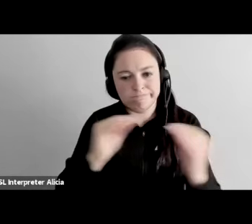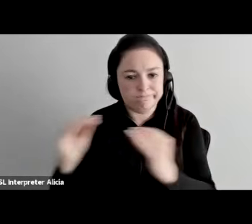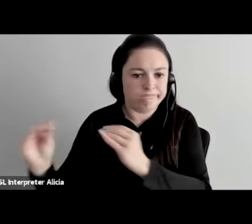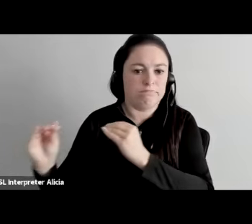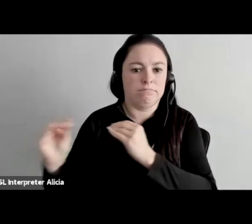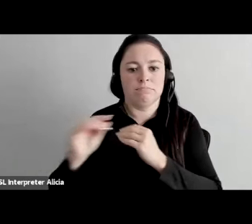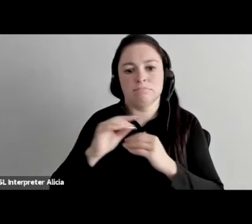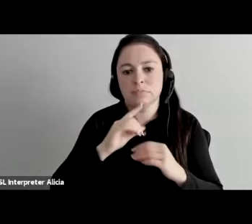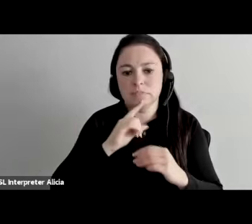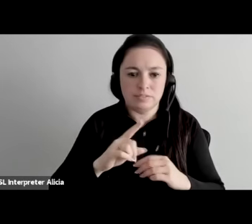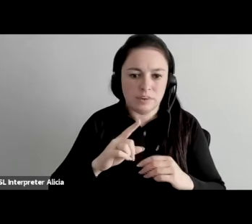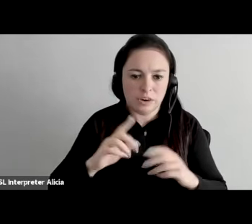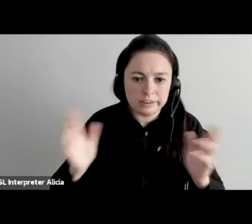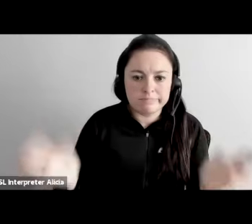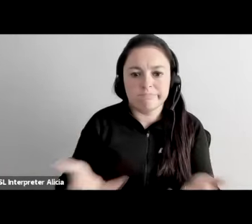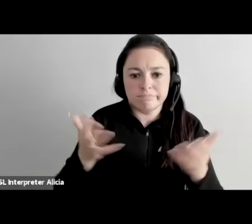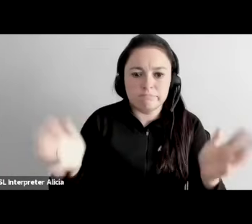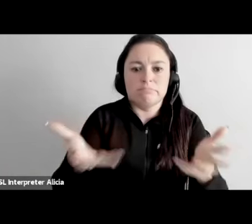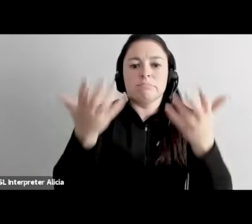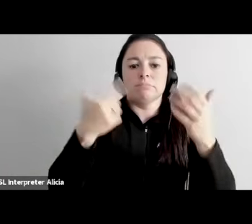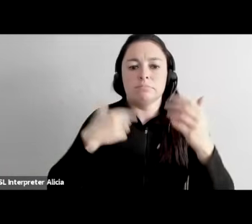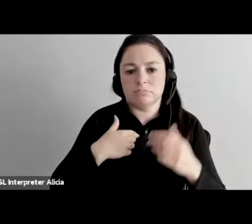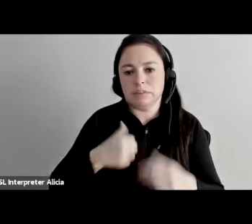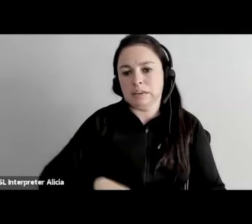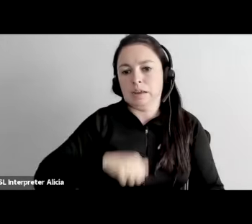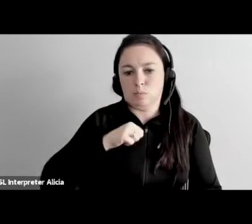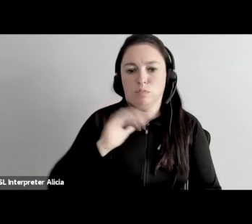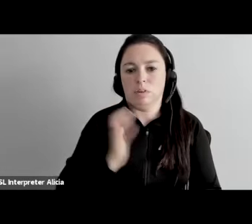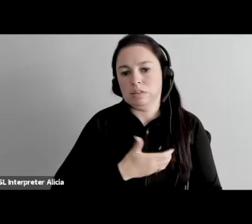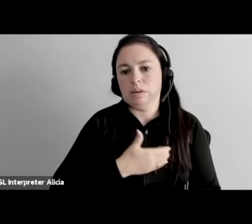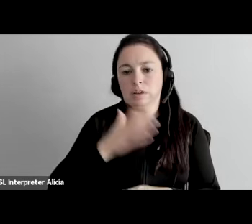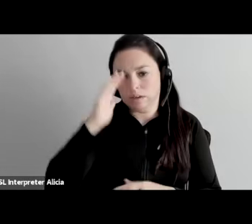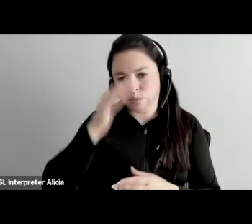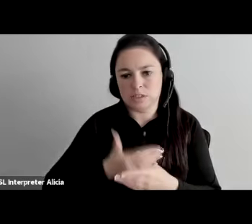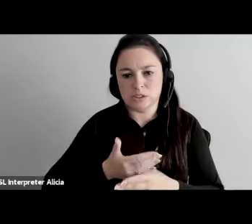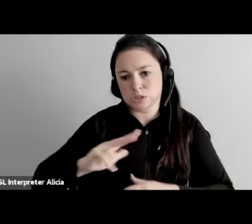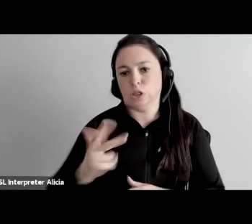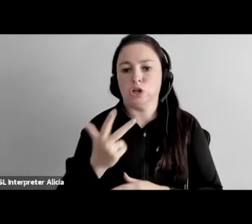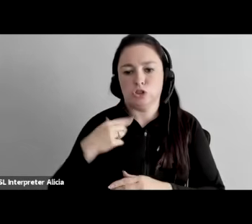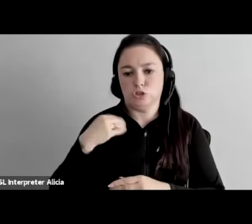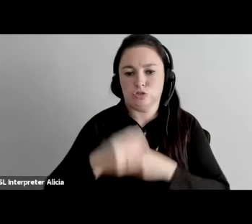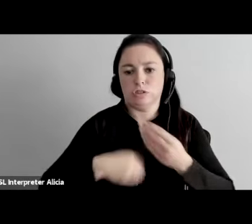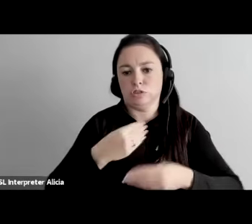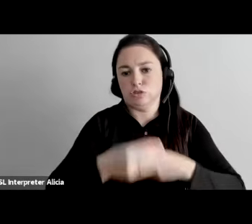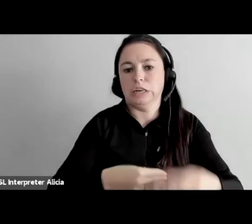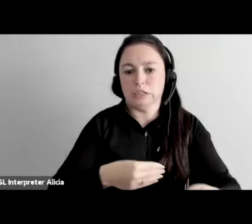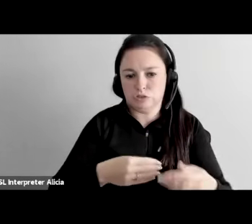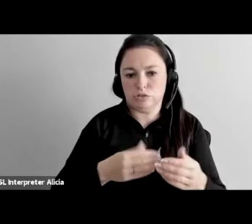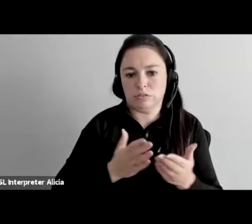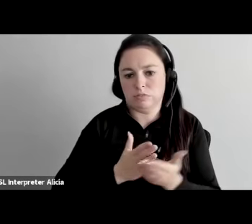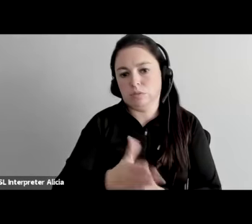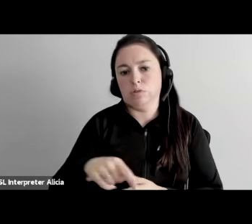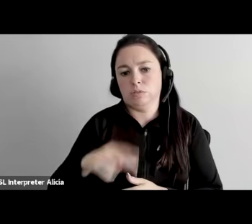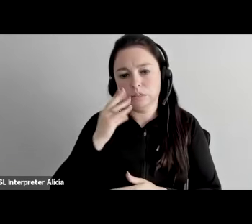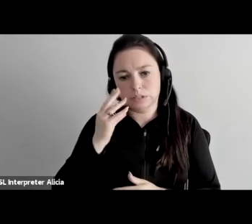proud that Declan, our son, is a third generation. Because somewhere along the way, the system changed, and disabled mothers